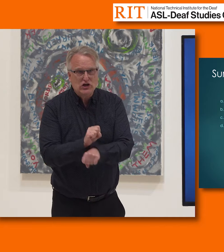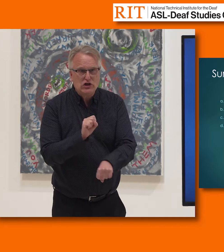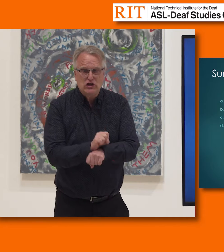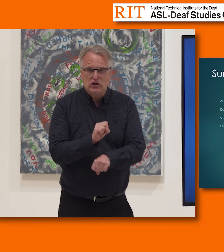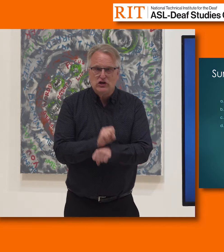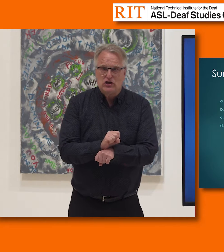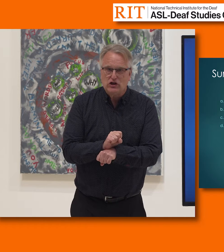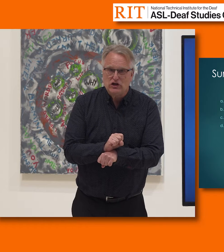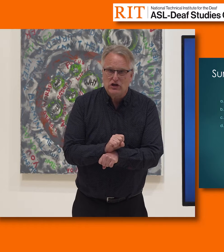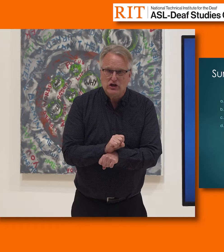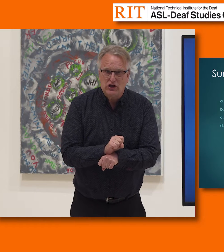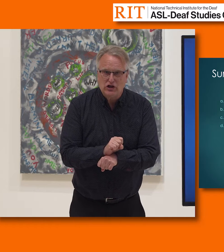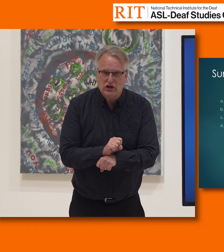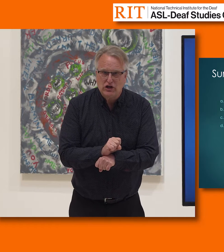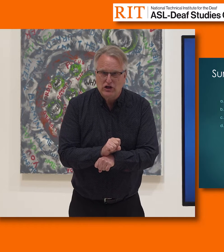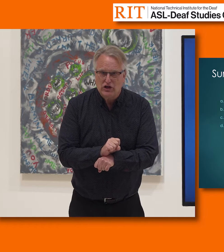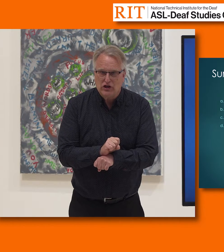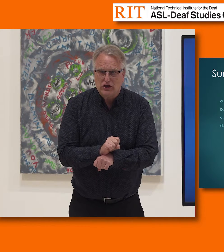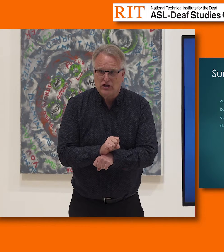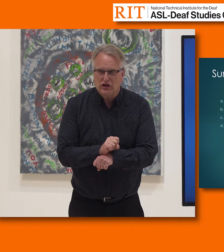And then even with my employment, my work.